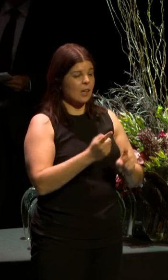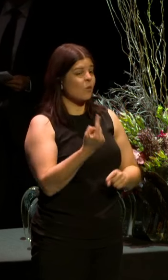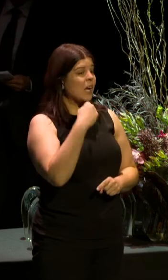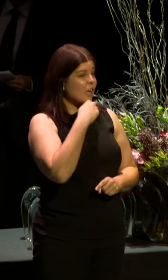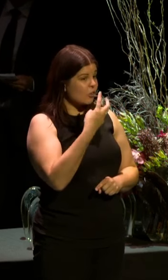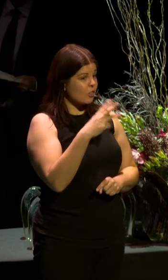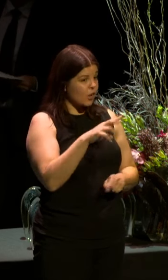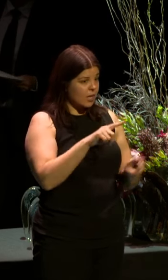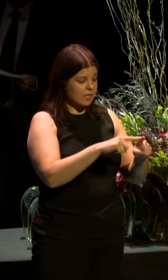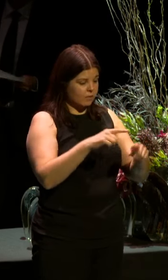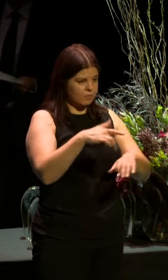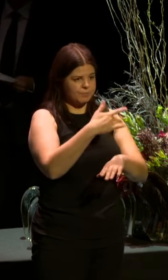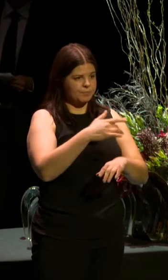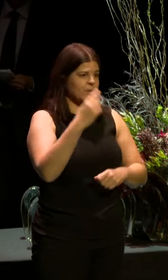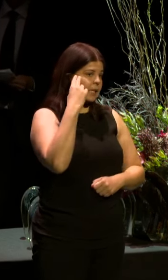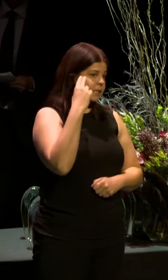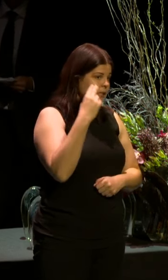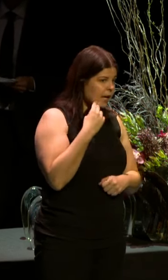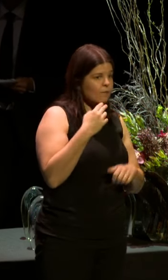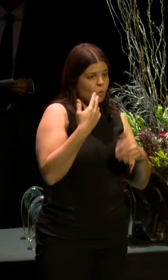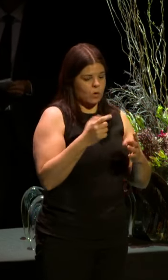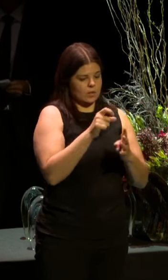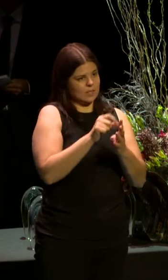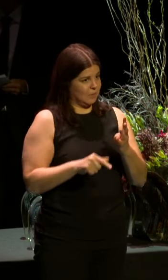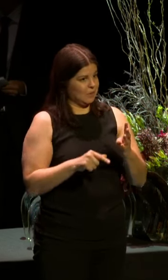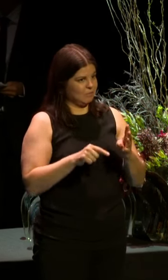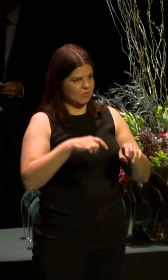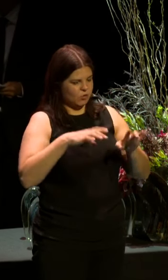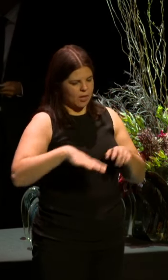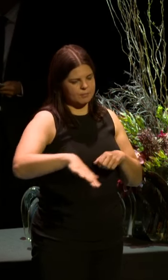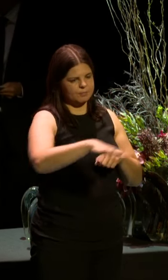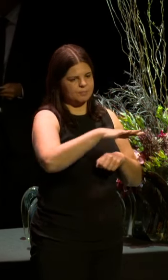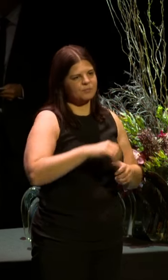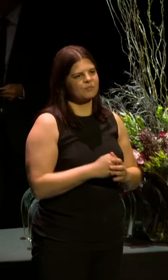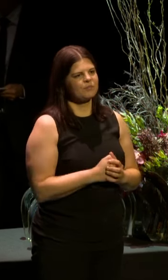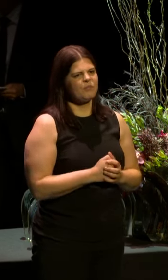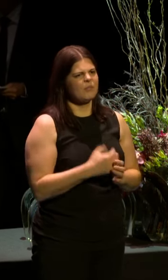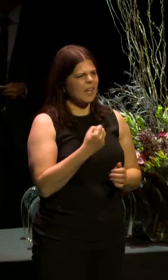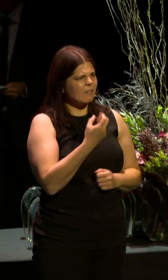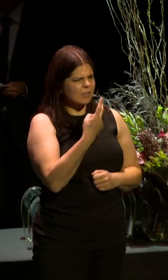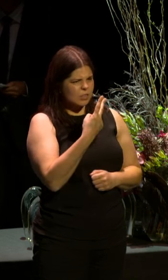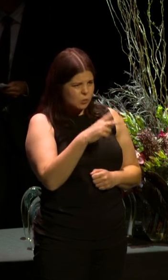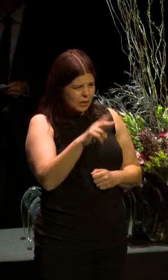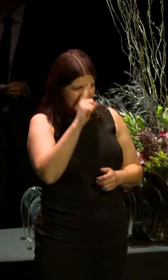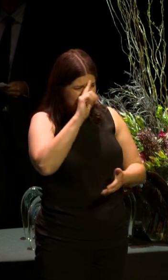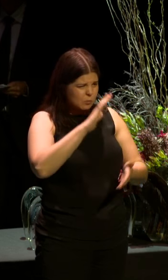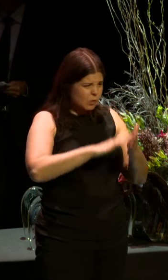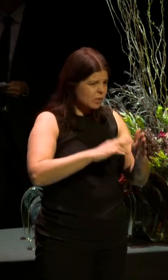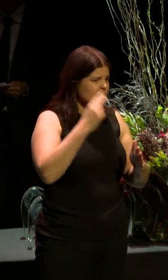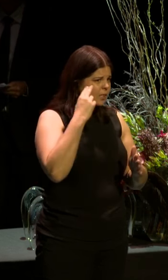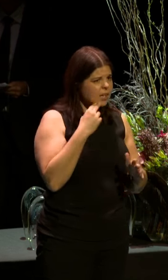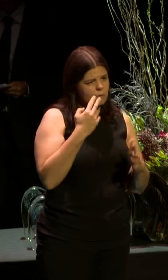who were deaf and disabled, across Australia. We employed 20 experienced deaf and disabled creative leaders to run the workshops